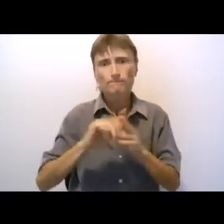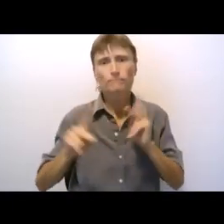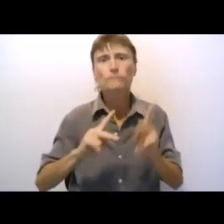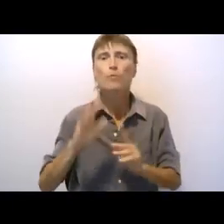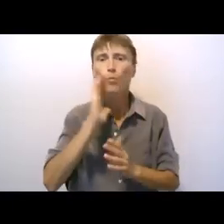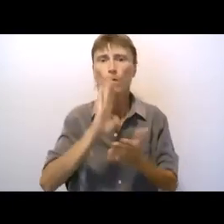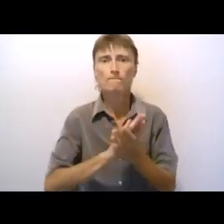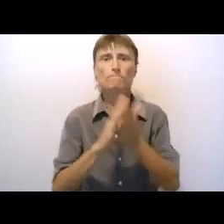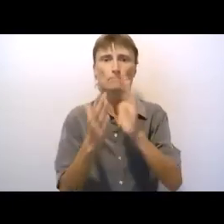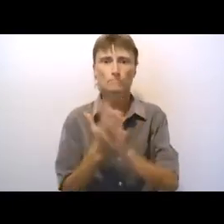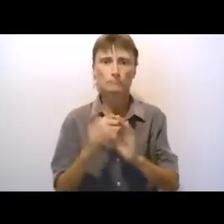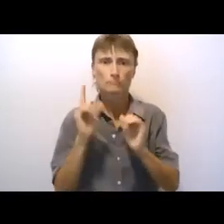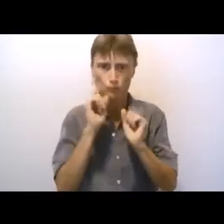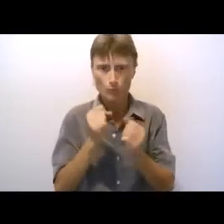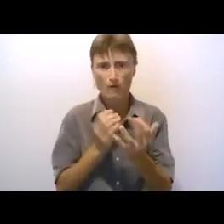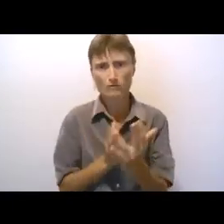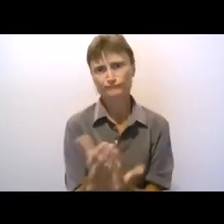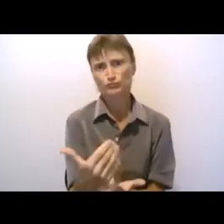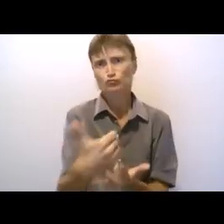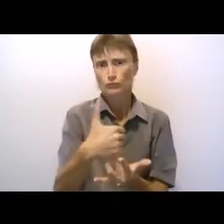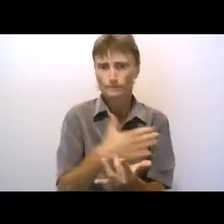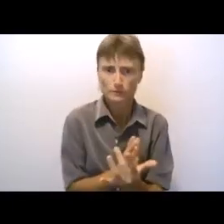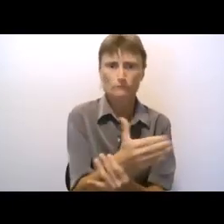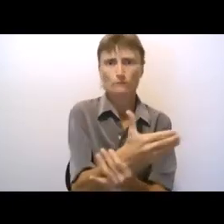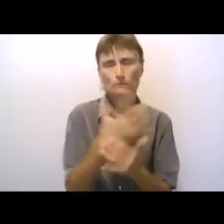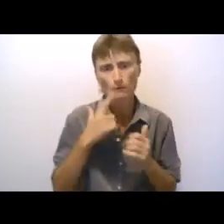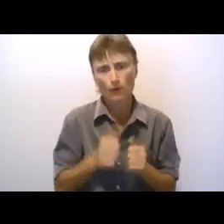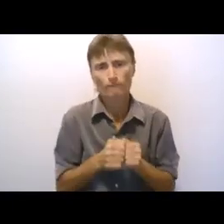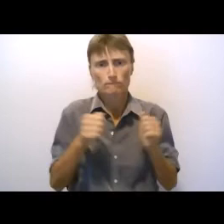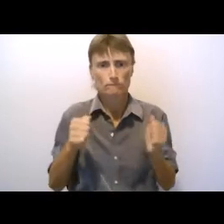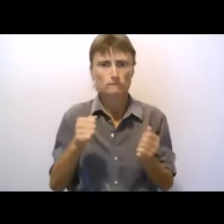to the promise that there will be no retribution against people for the stories and perspectives